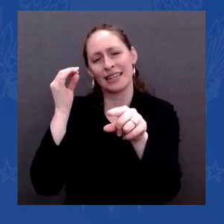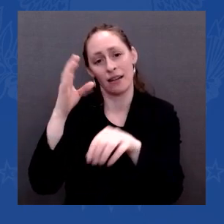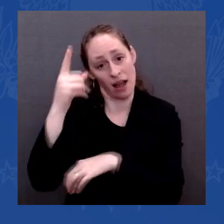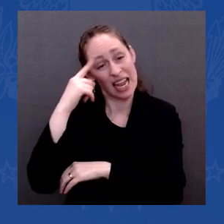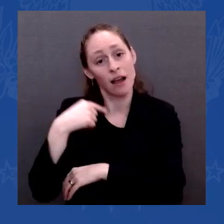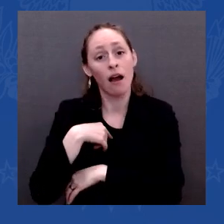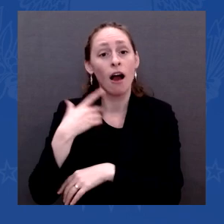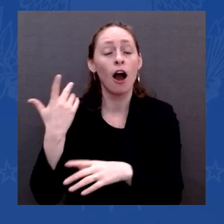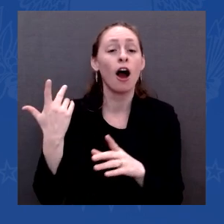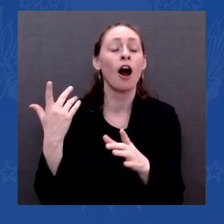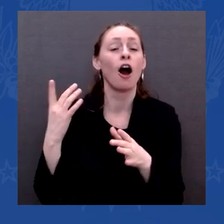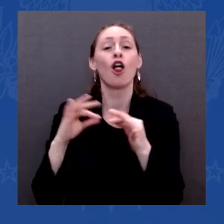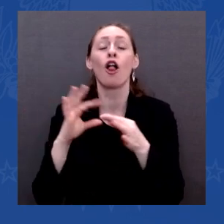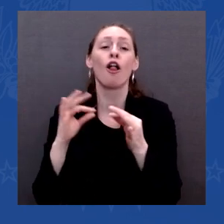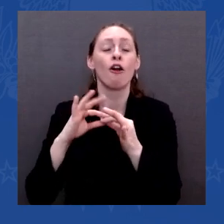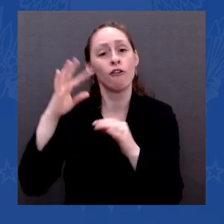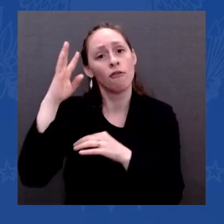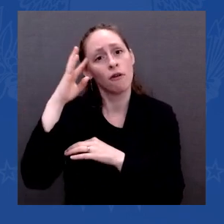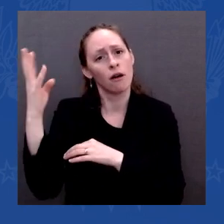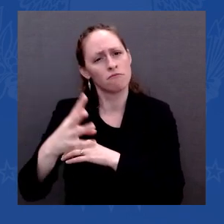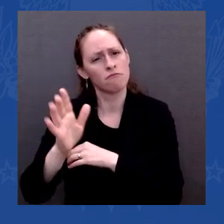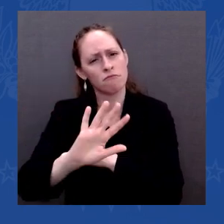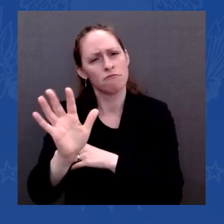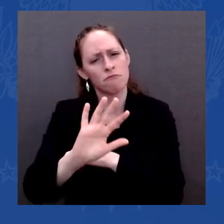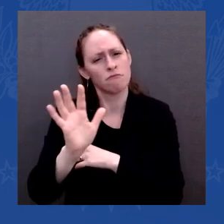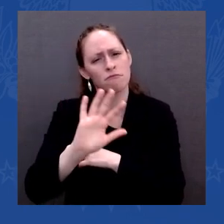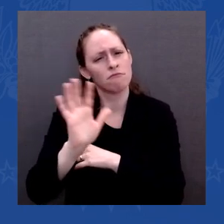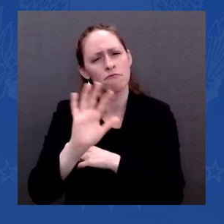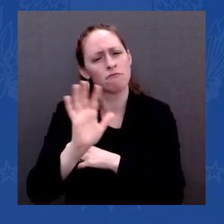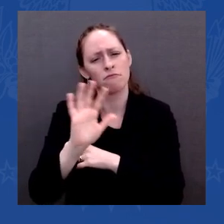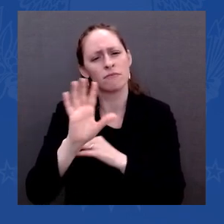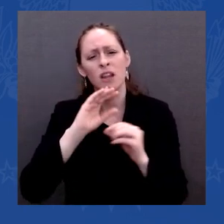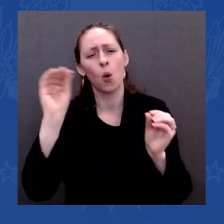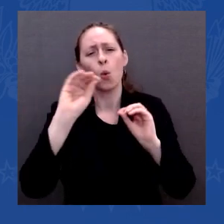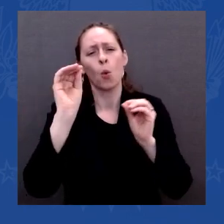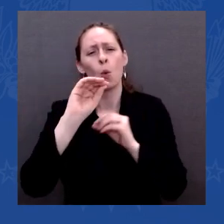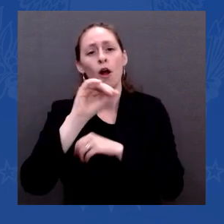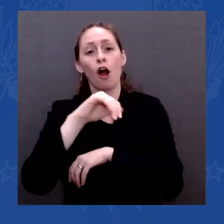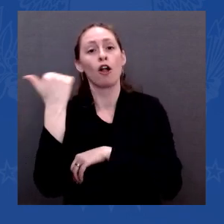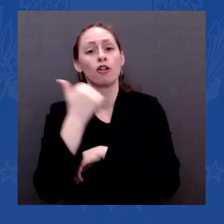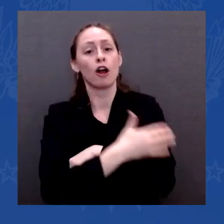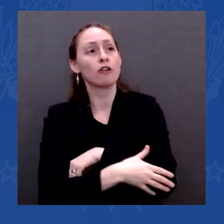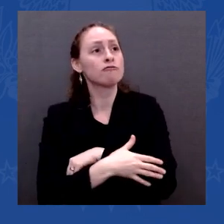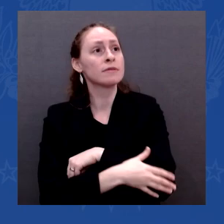No other country than America has come through every crisis